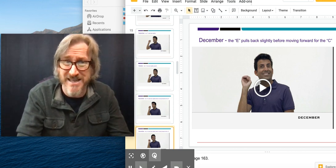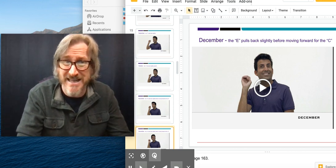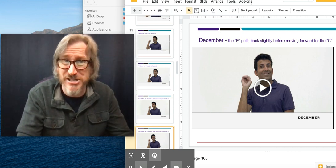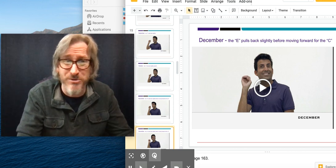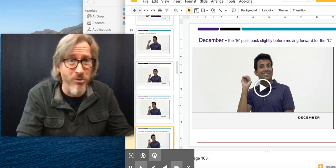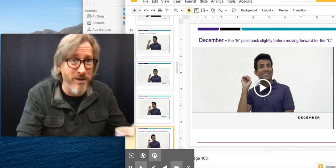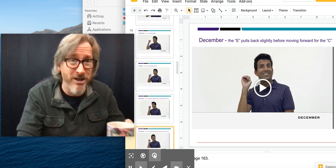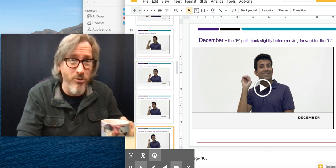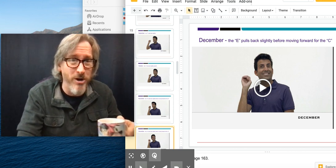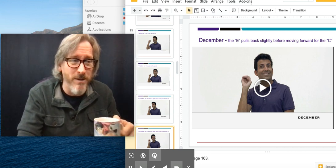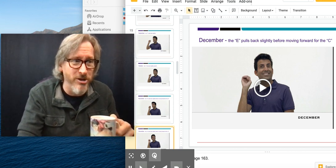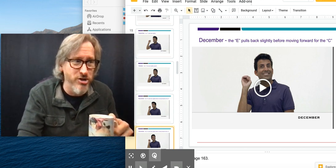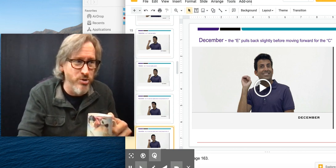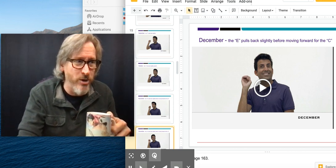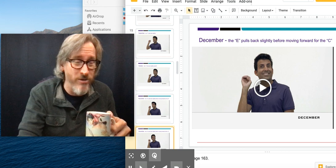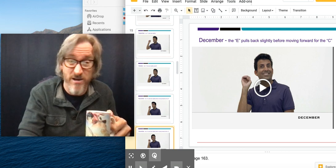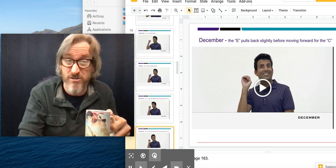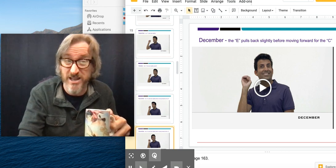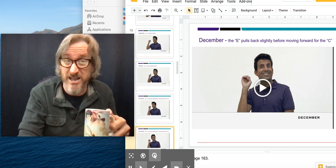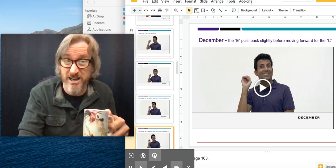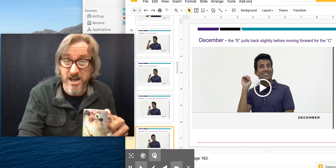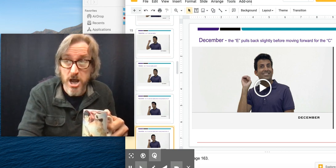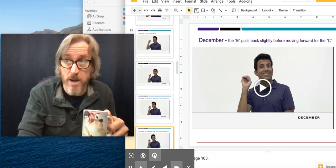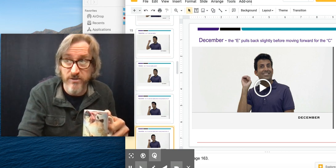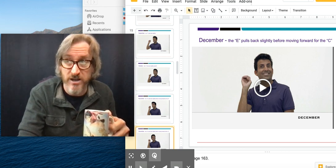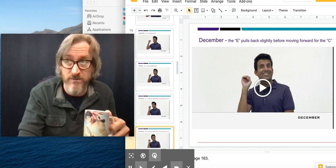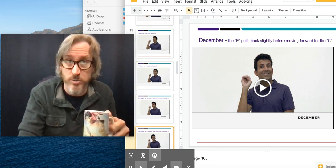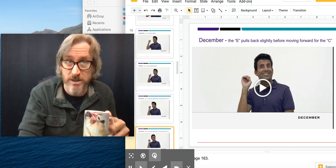the easier it will be you want to be able to do it without thinking about the individual